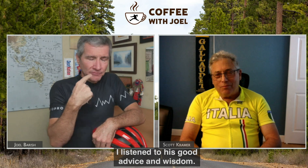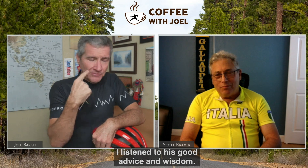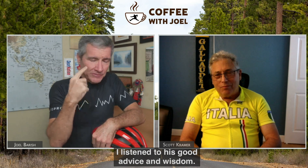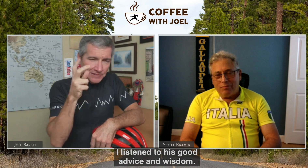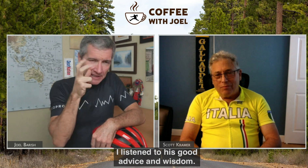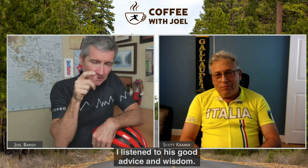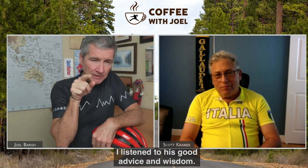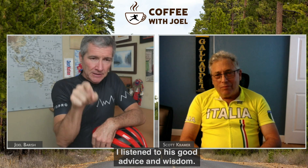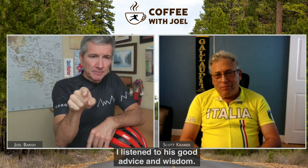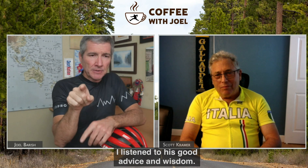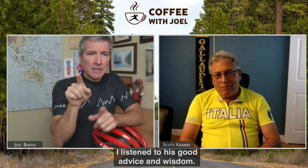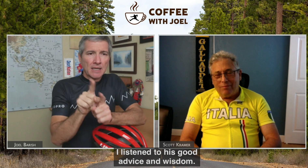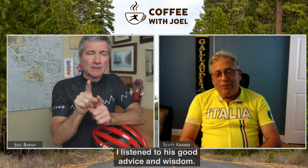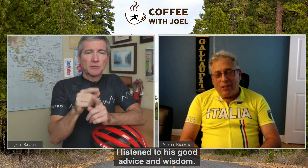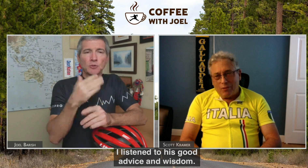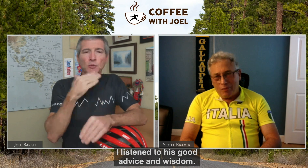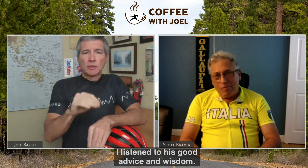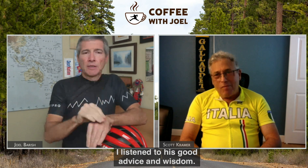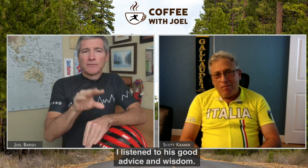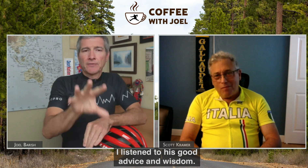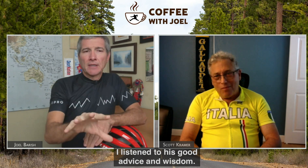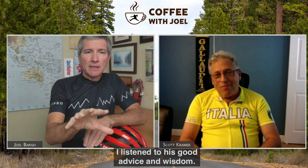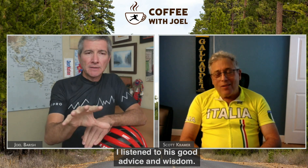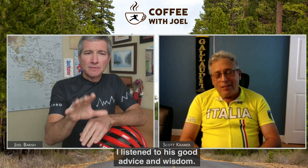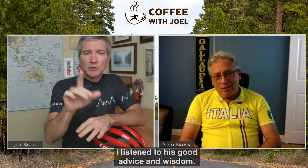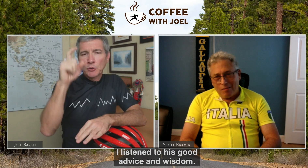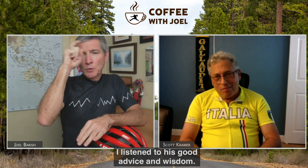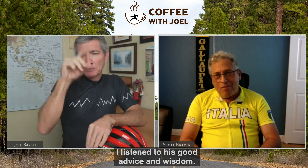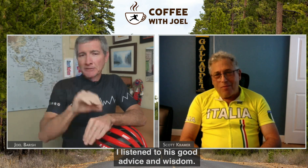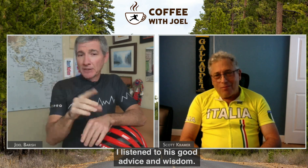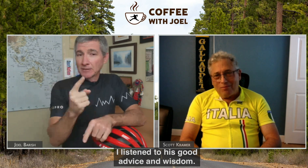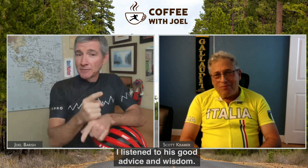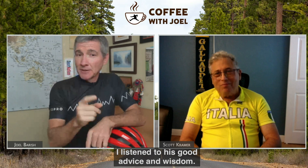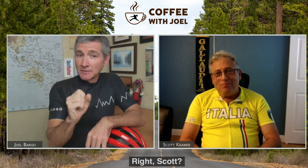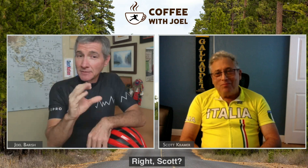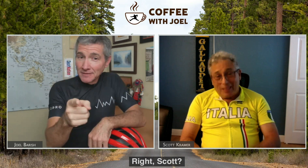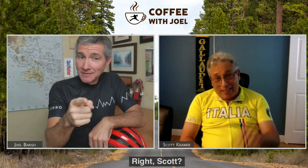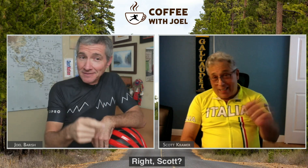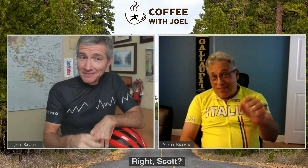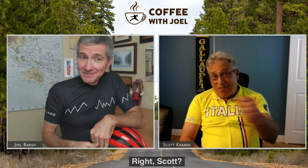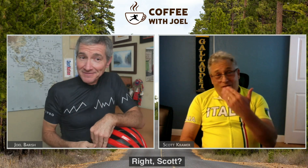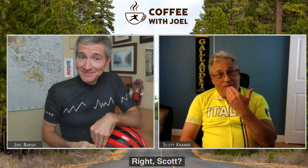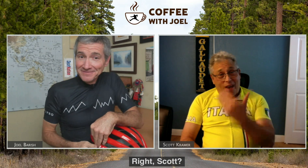I listened to his good advice and wisdom. Right, Scott?